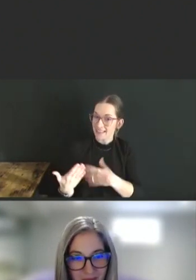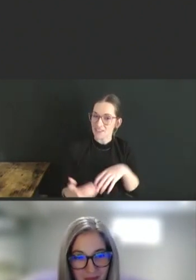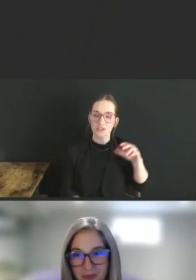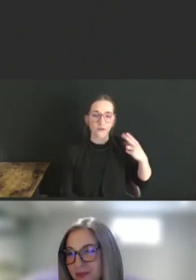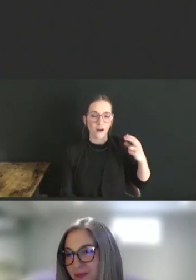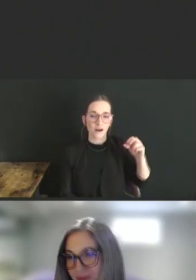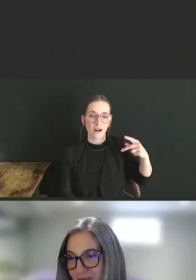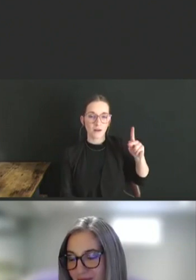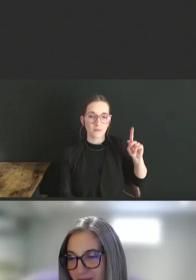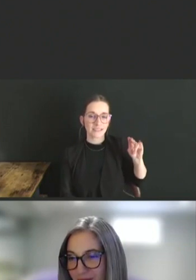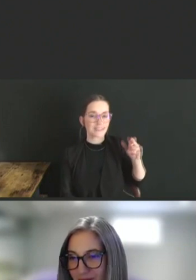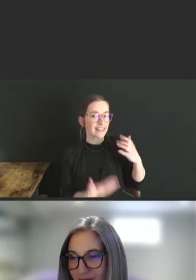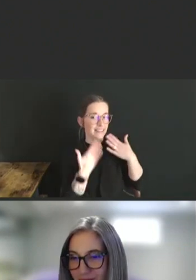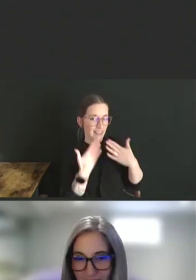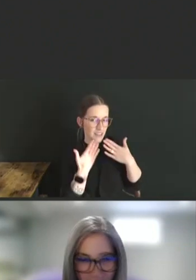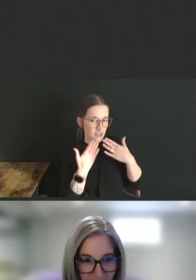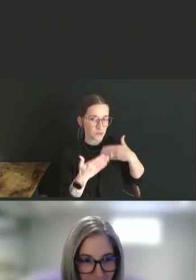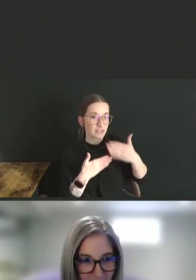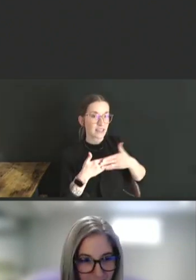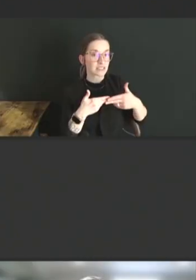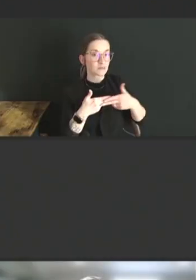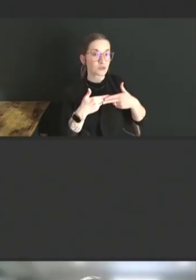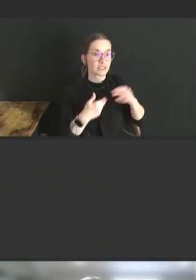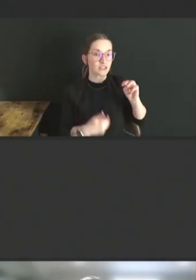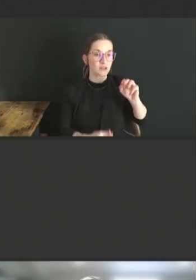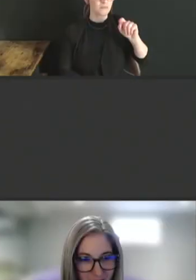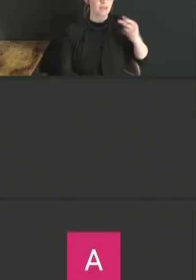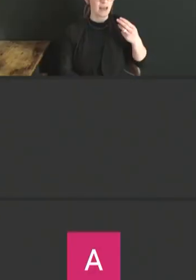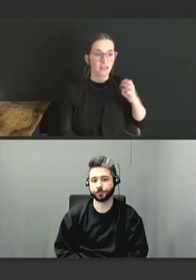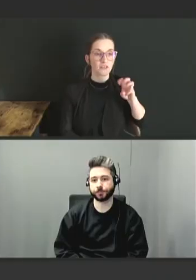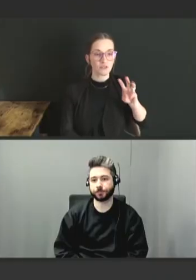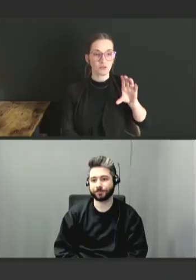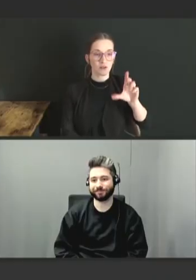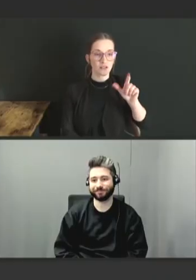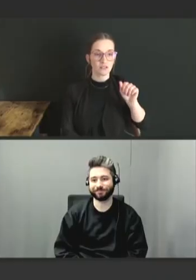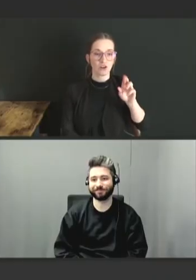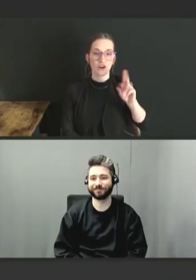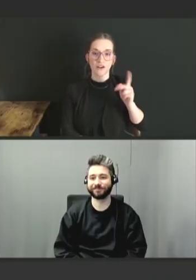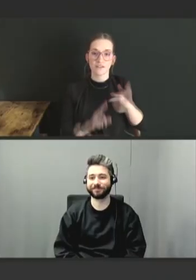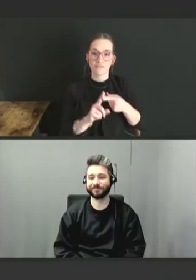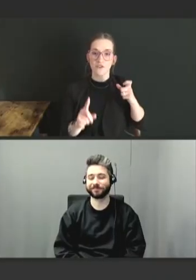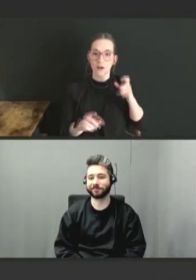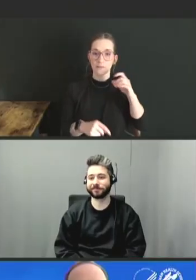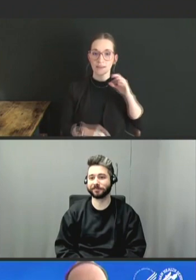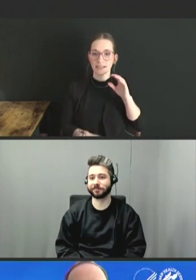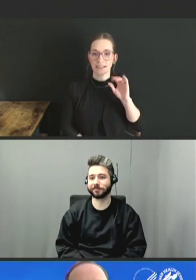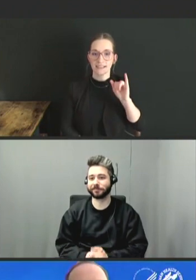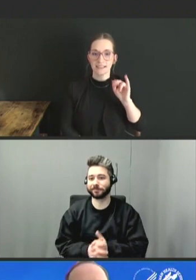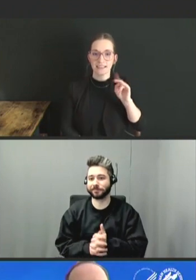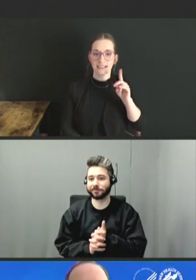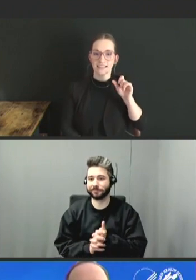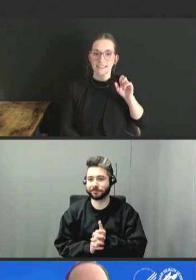Our next presenter is Dr. Matthew Clark from the Indian Health Service. Dr. Clark, your slides are up, you have the floor.